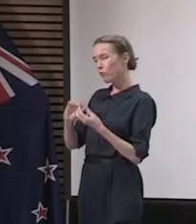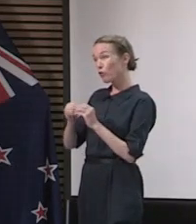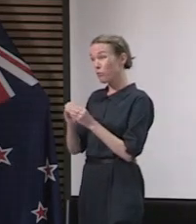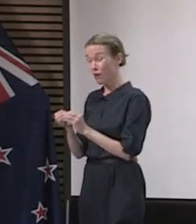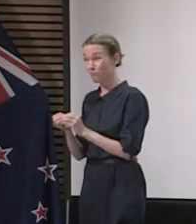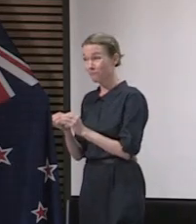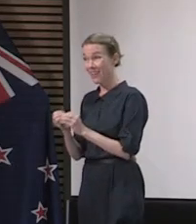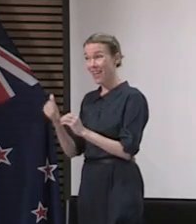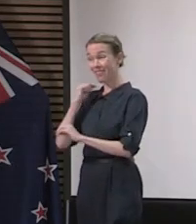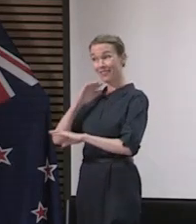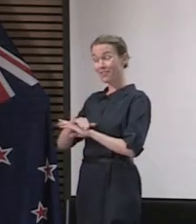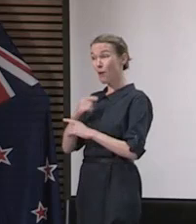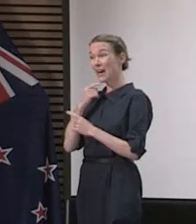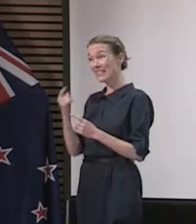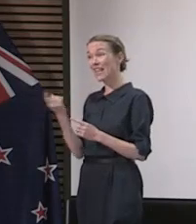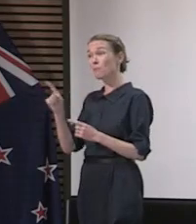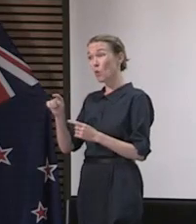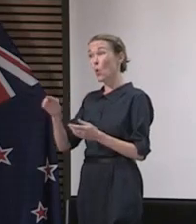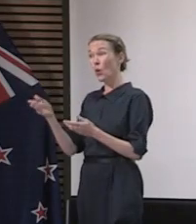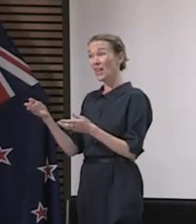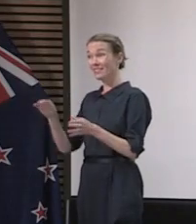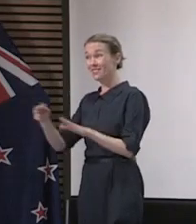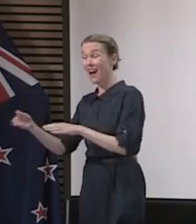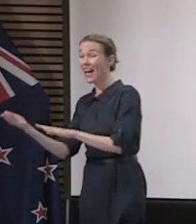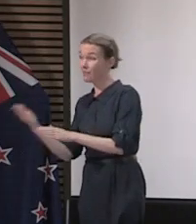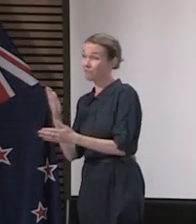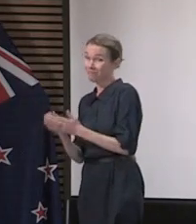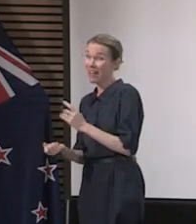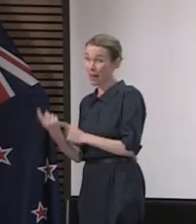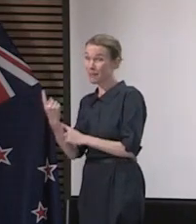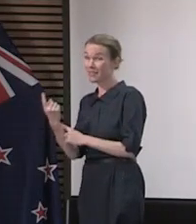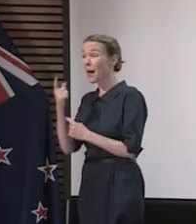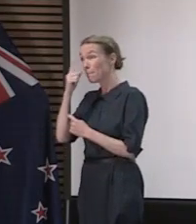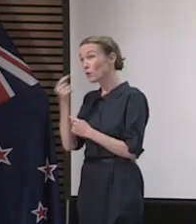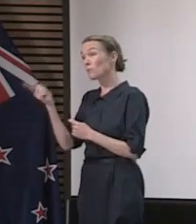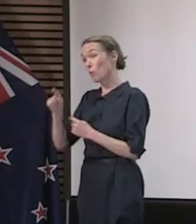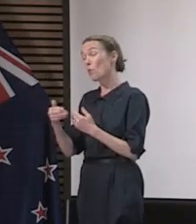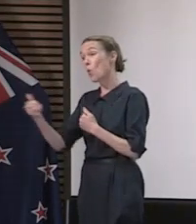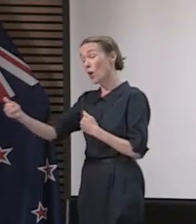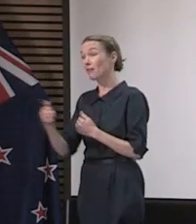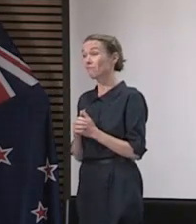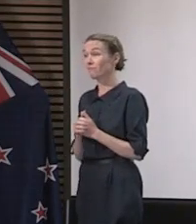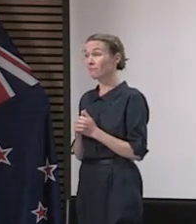underlying conditions anyway. And so we have seen further